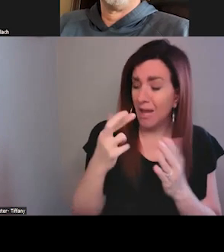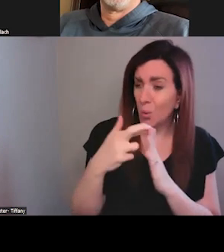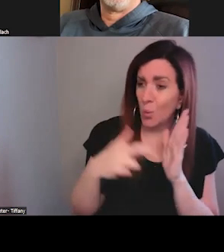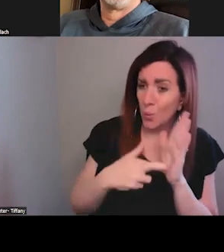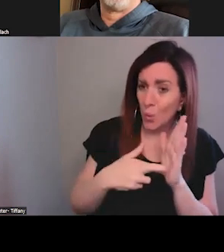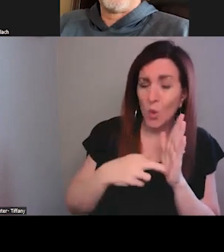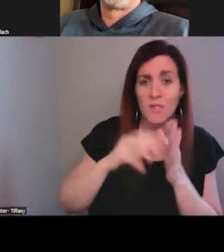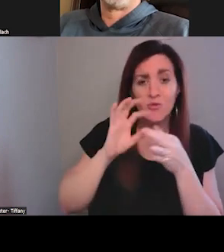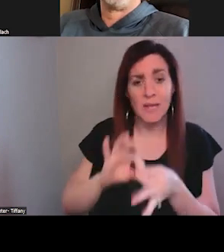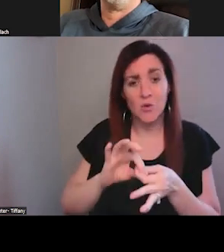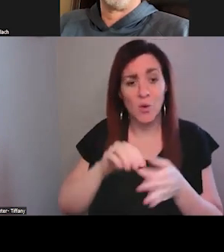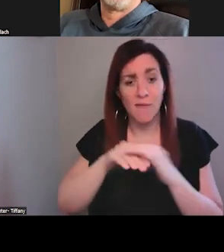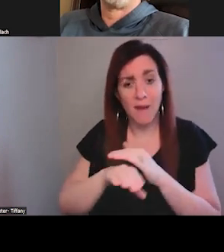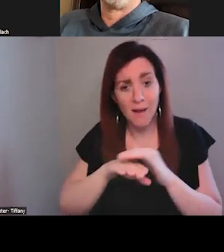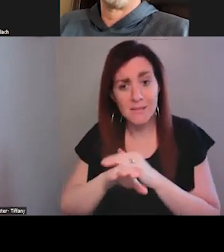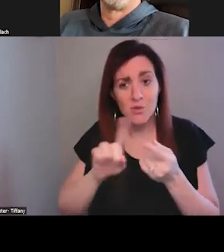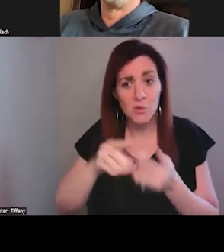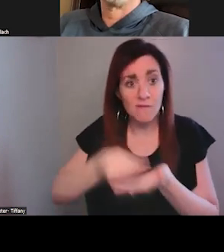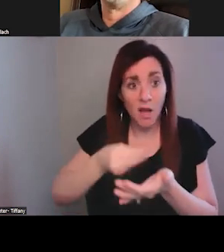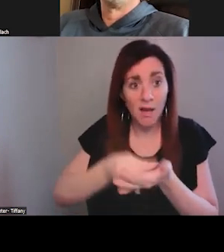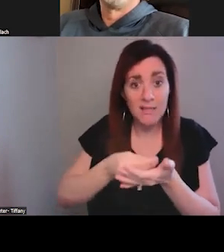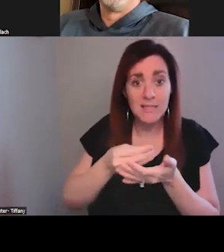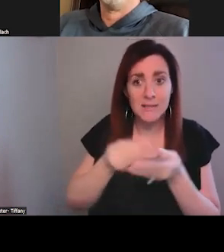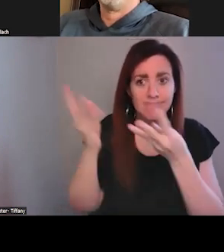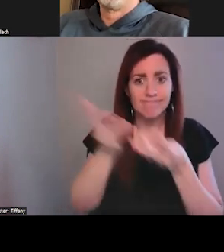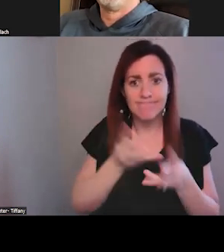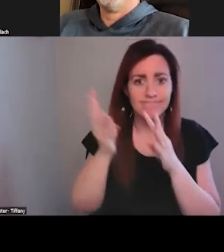OF ACCESSING FINANCING STRIEMENTS. THE MEDICAID